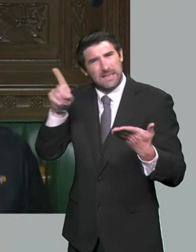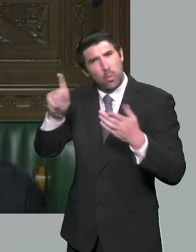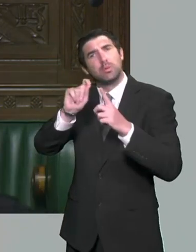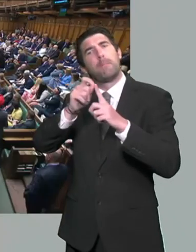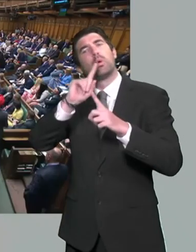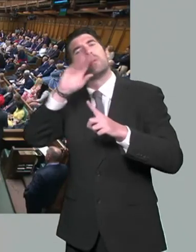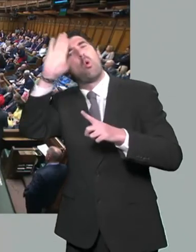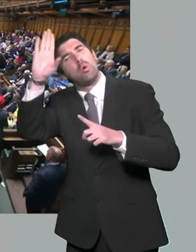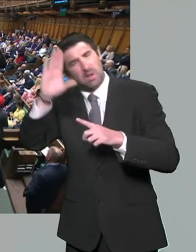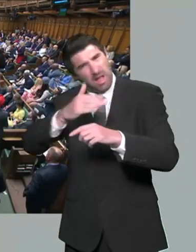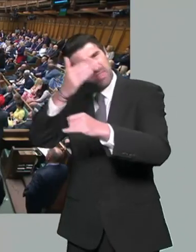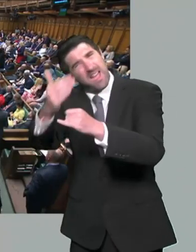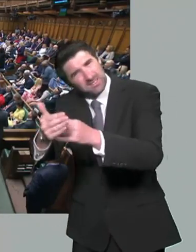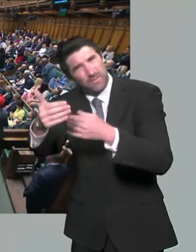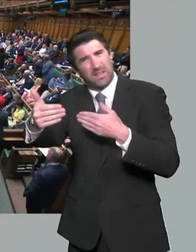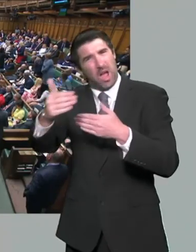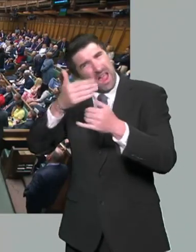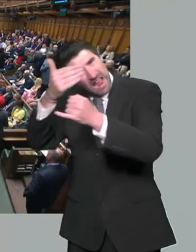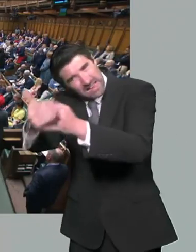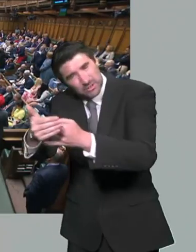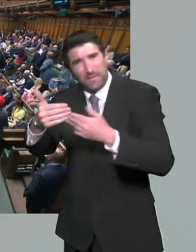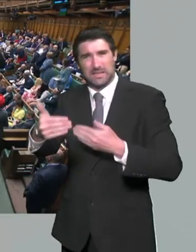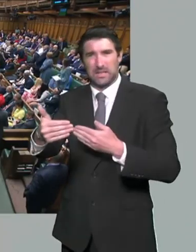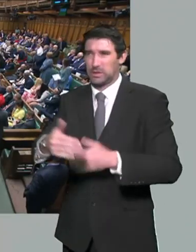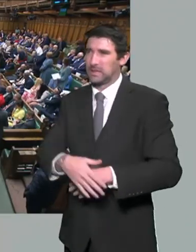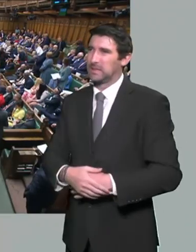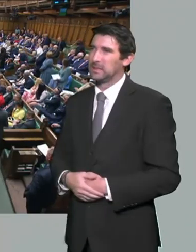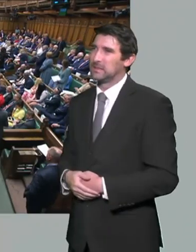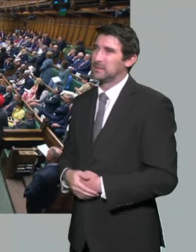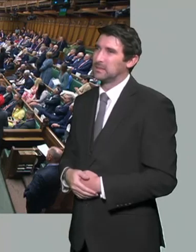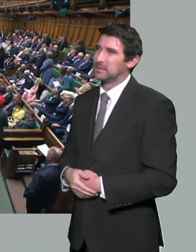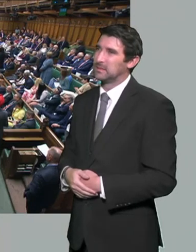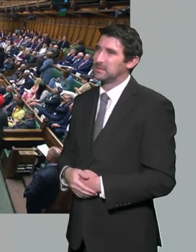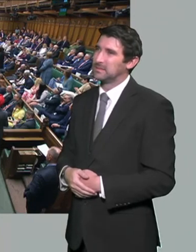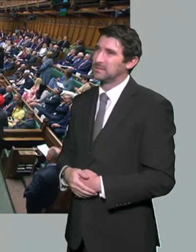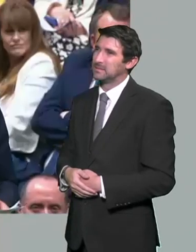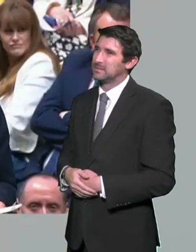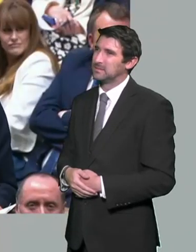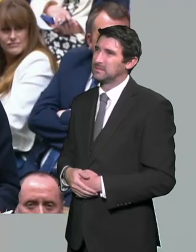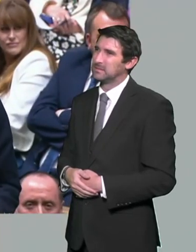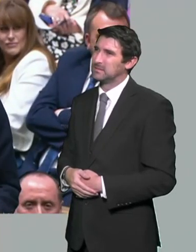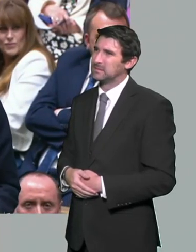Andrew Selous Many areas—[Interruption.]